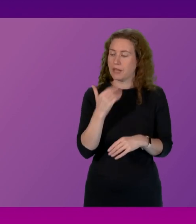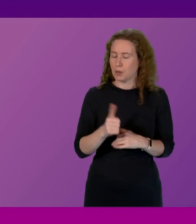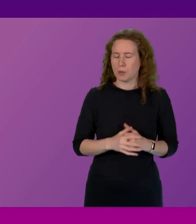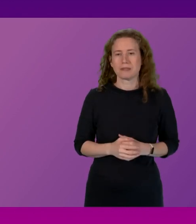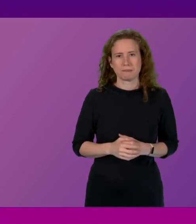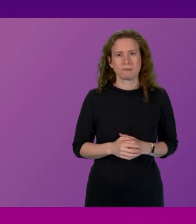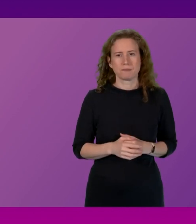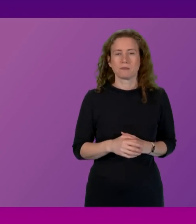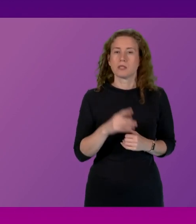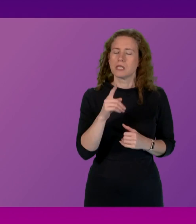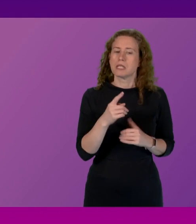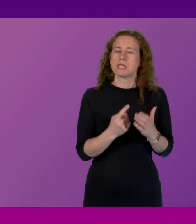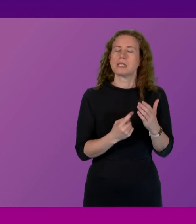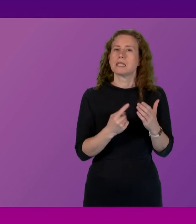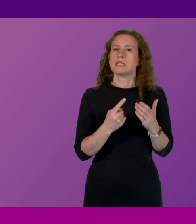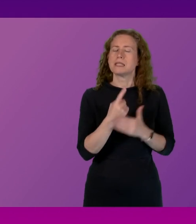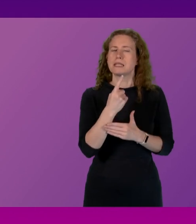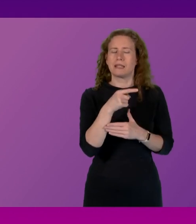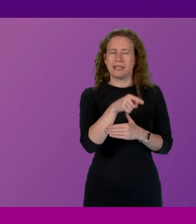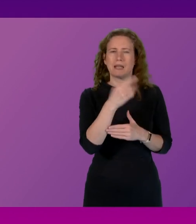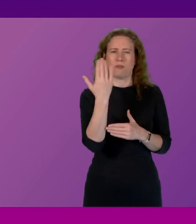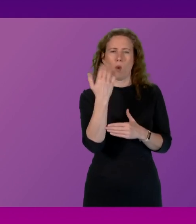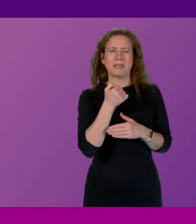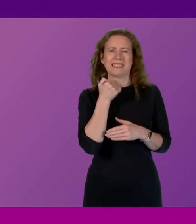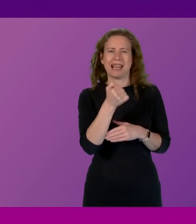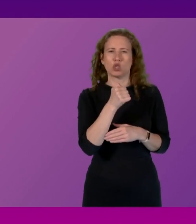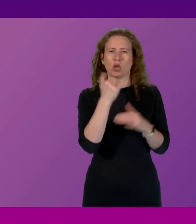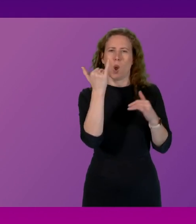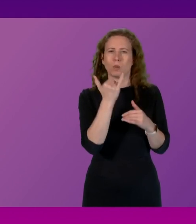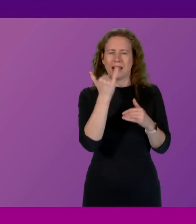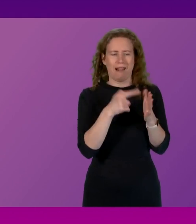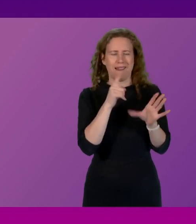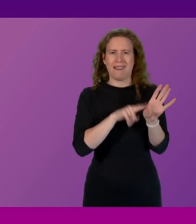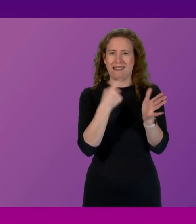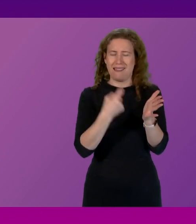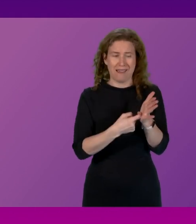A fire has devastated the former Ayr station hotel, causing massive disruption to the rail